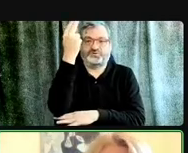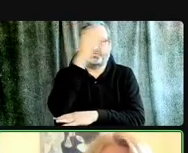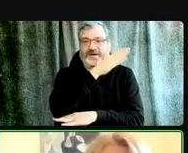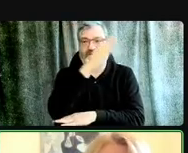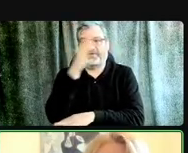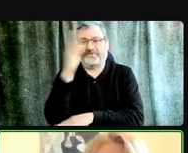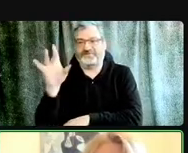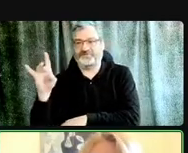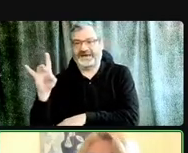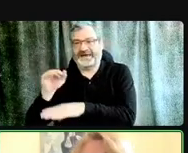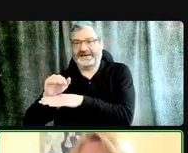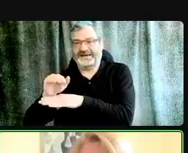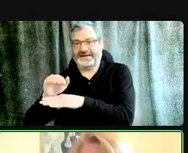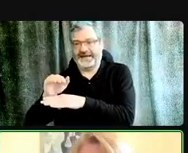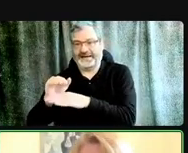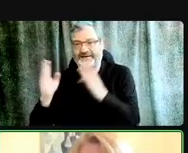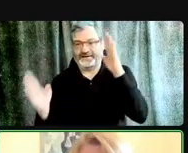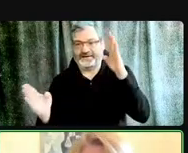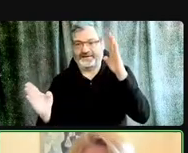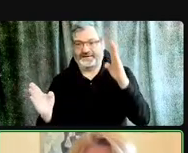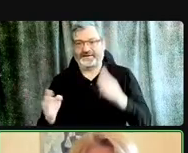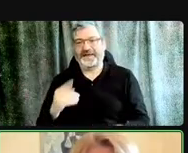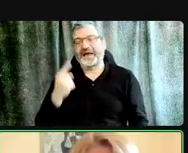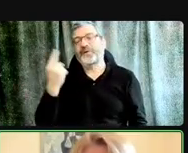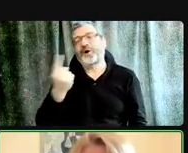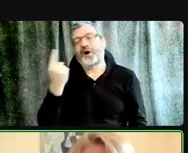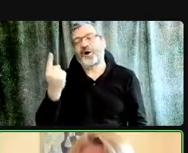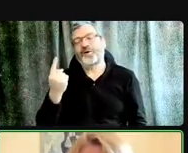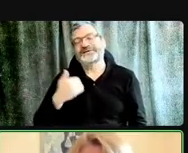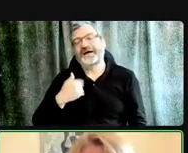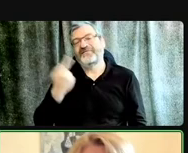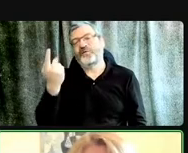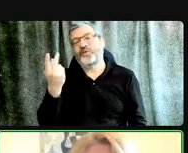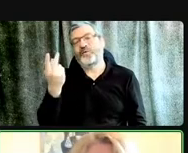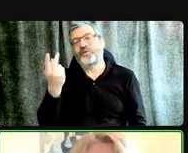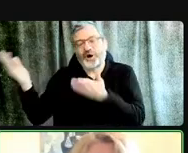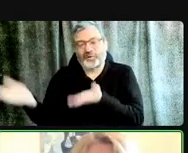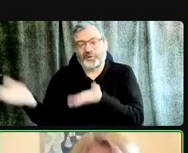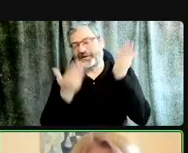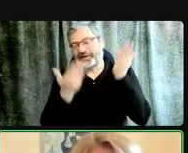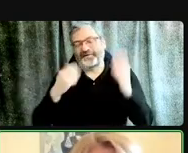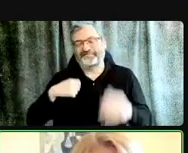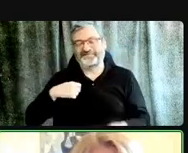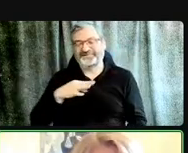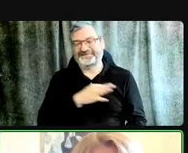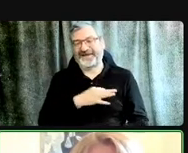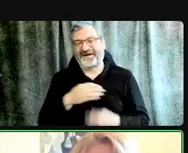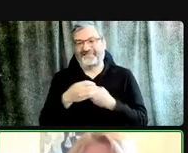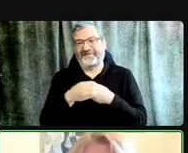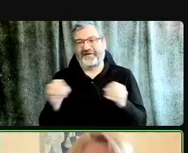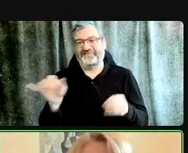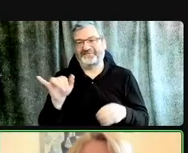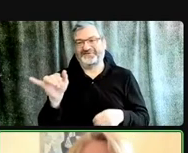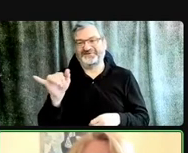to the staff offices as well so that the staff can enjoy our therapy dogs.